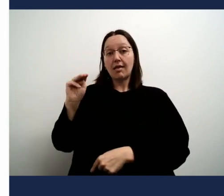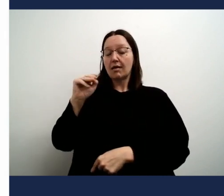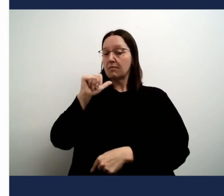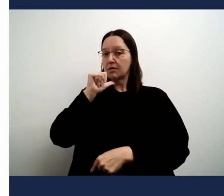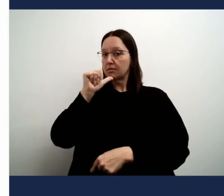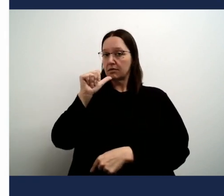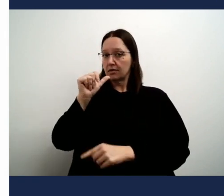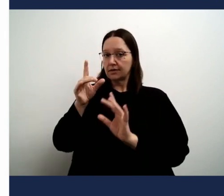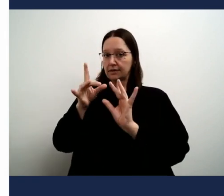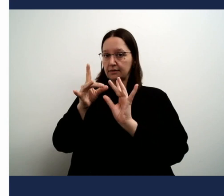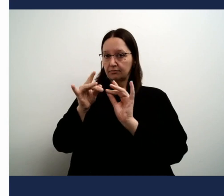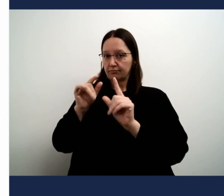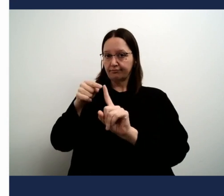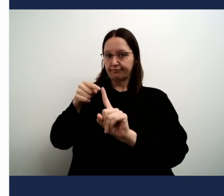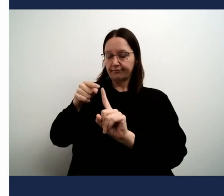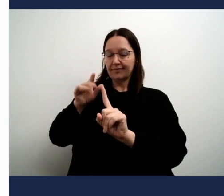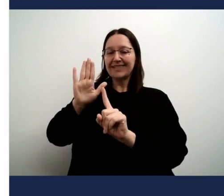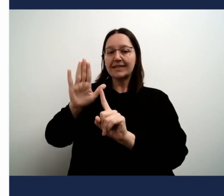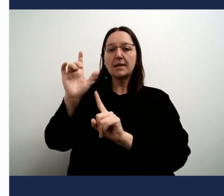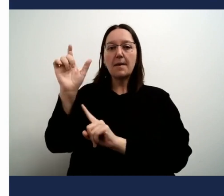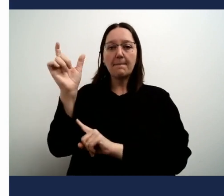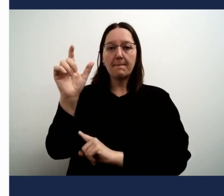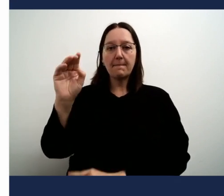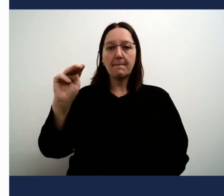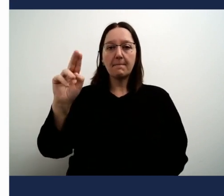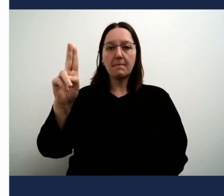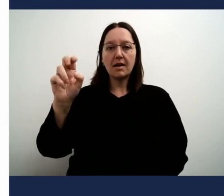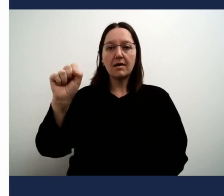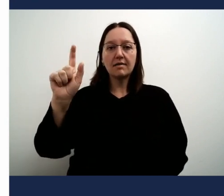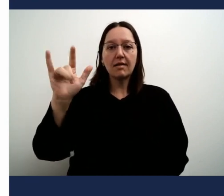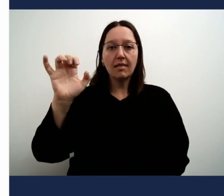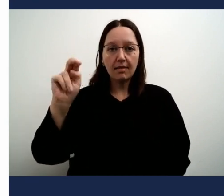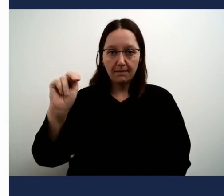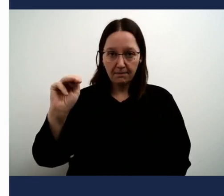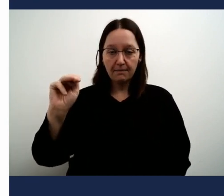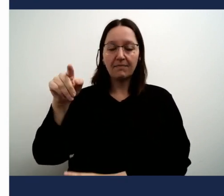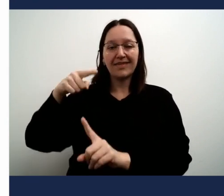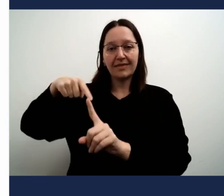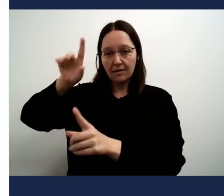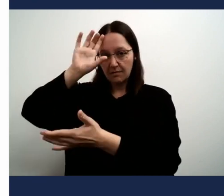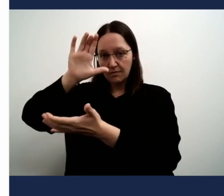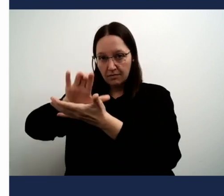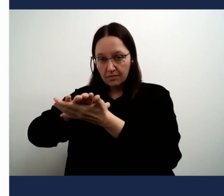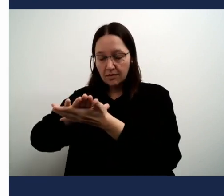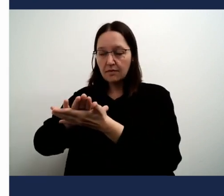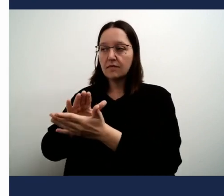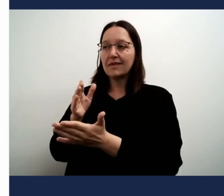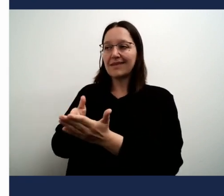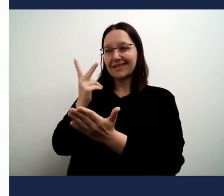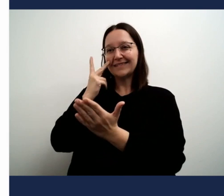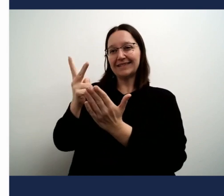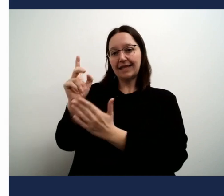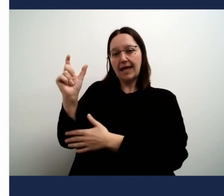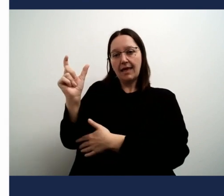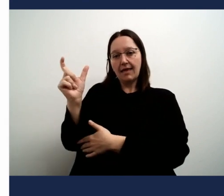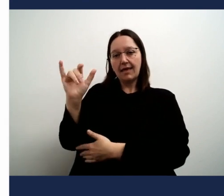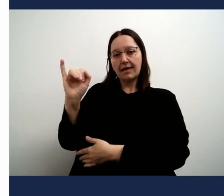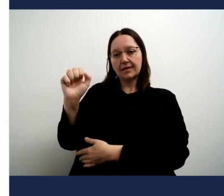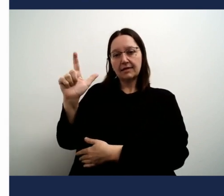the hate crimes task force for for the county of Santa Clara. Please join me in welcoming